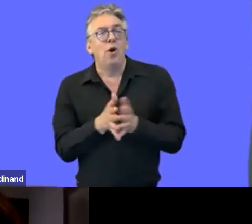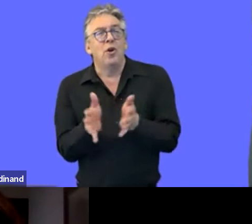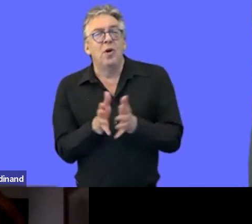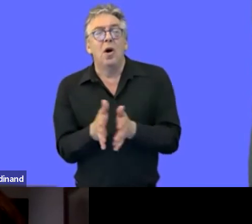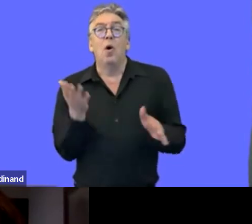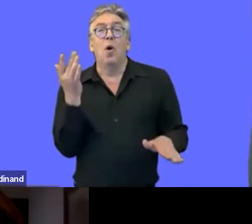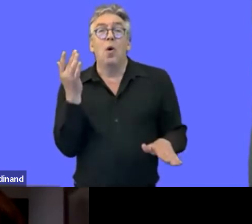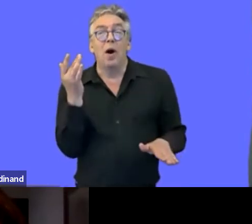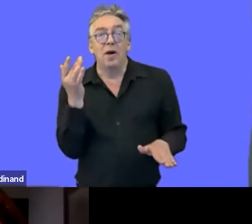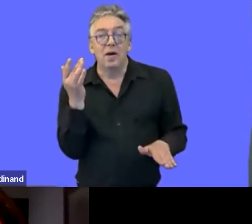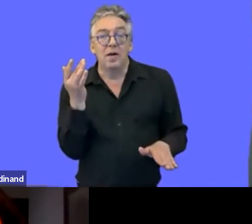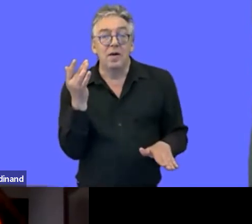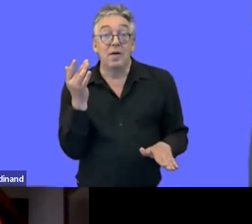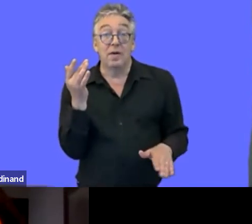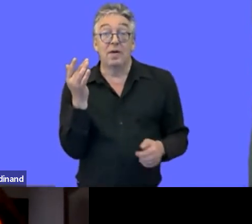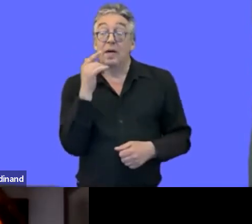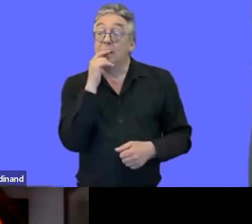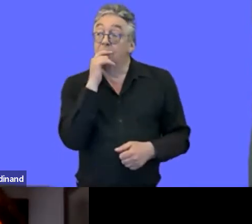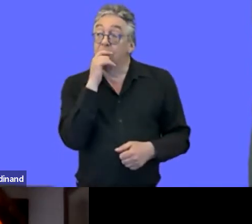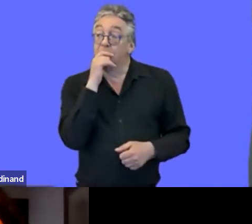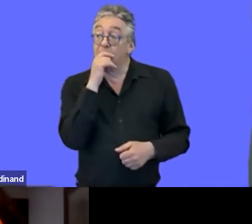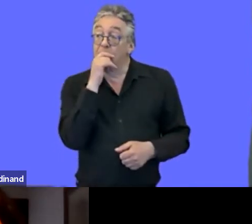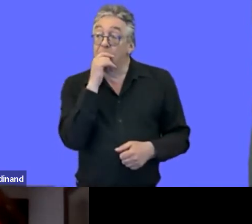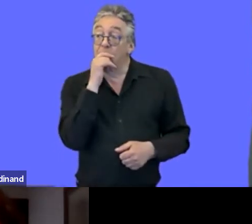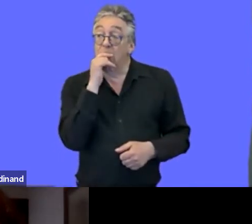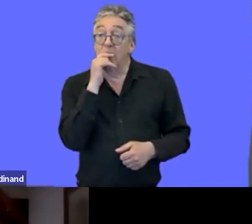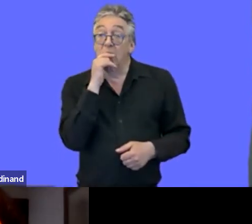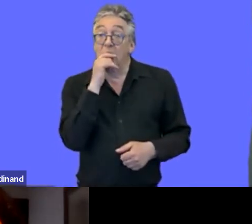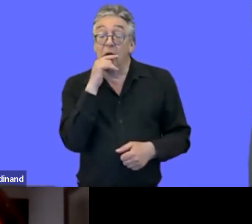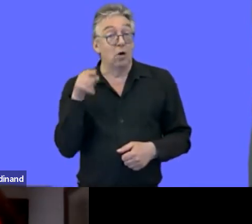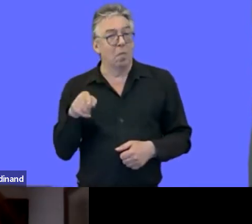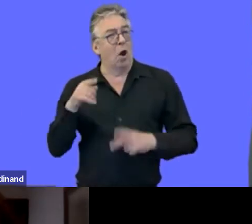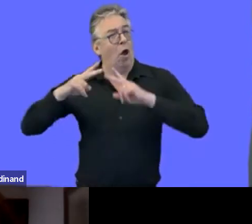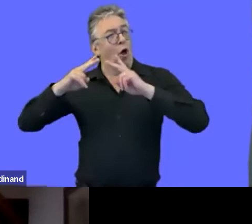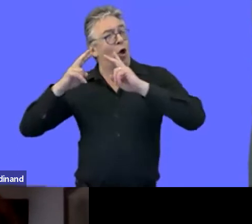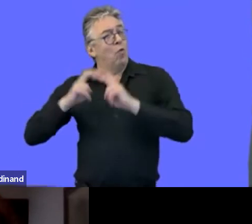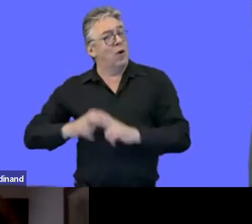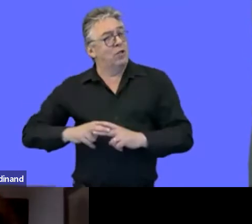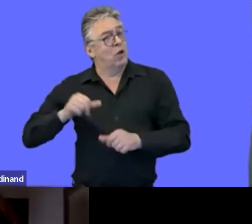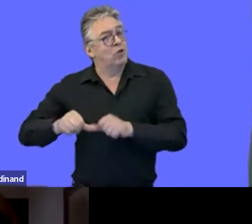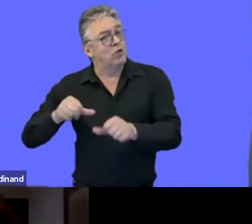about the success of an inquiry case and this is a really important case